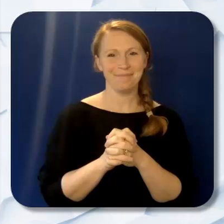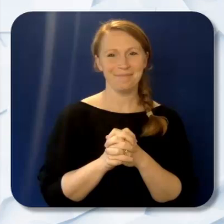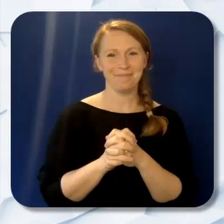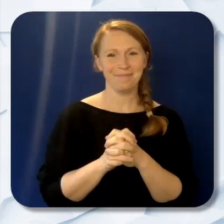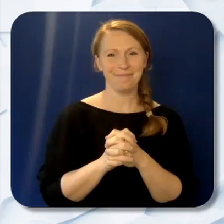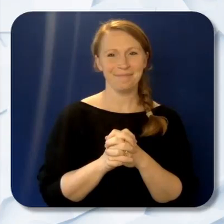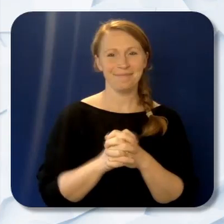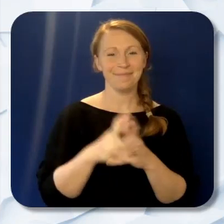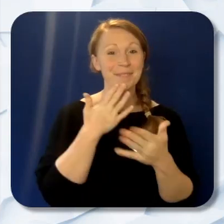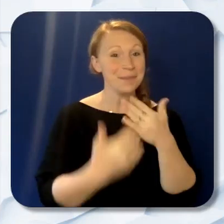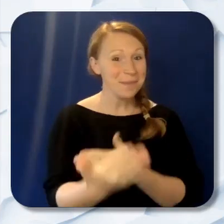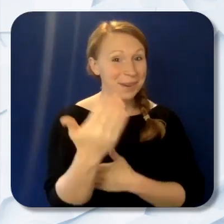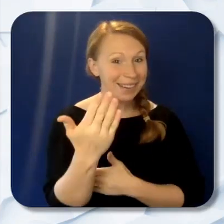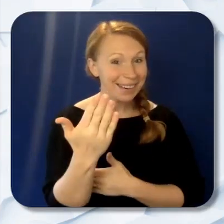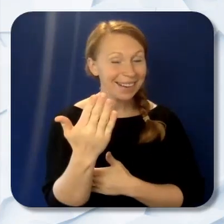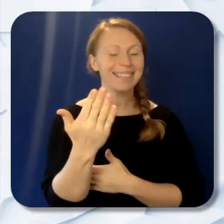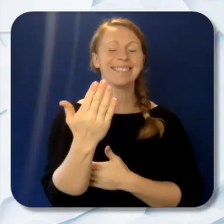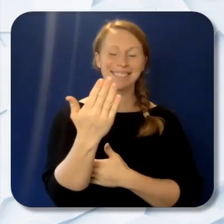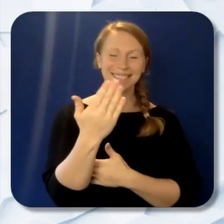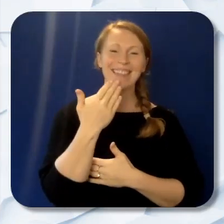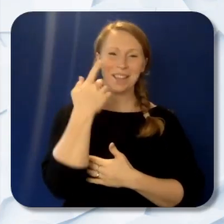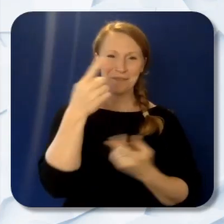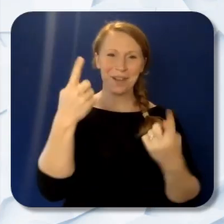Abel Guillen-CDE: Good morning. I'd like to thank you all for being here today as we come